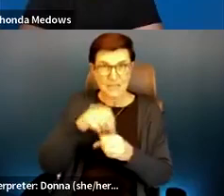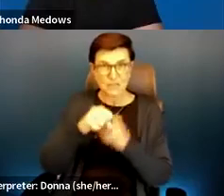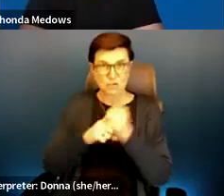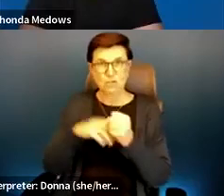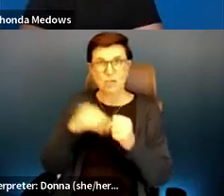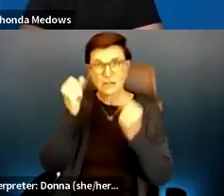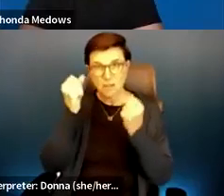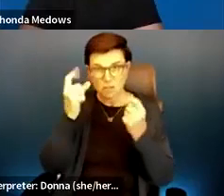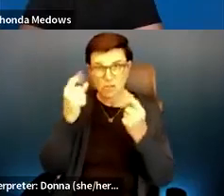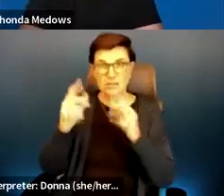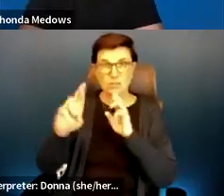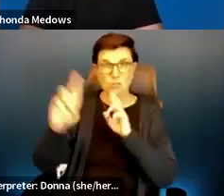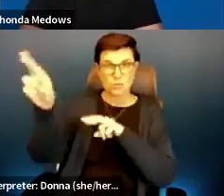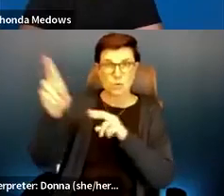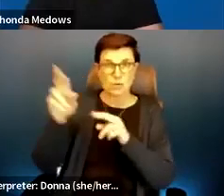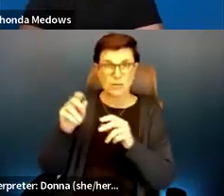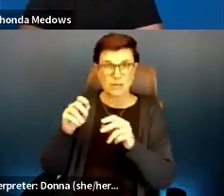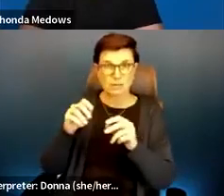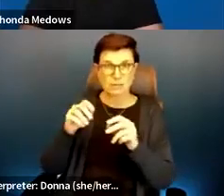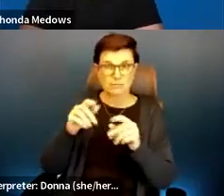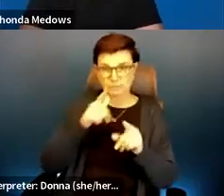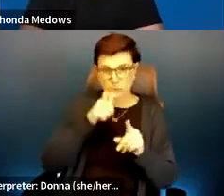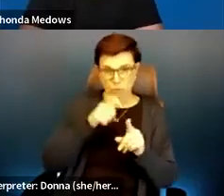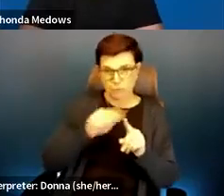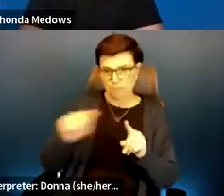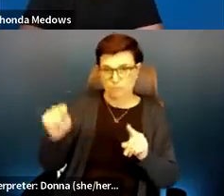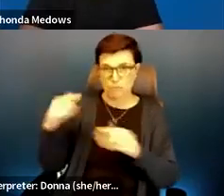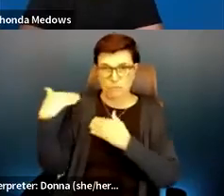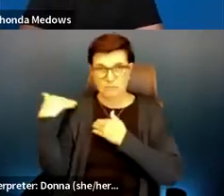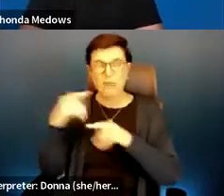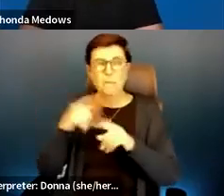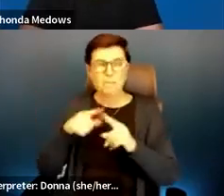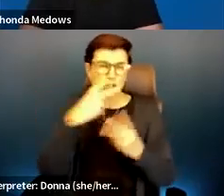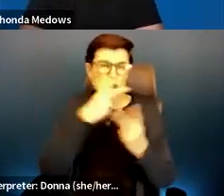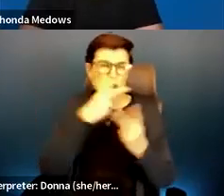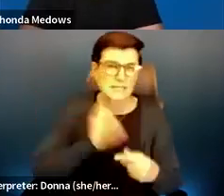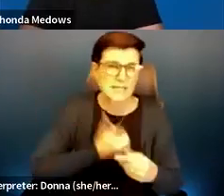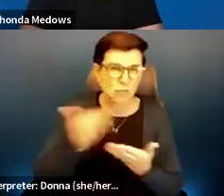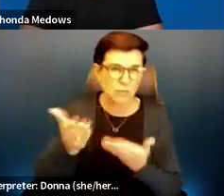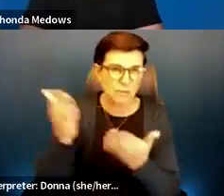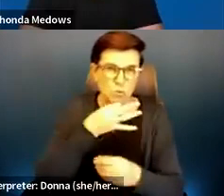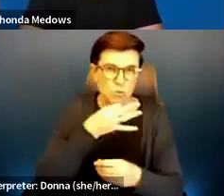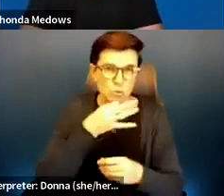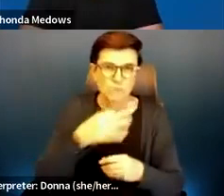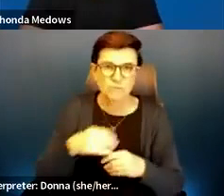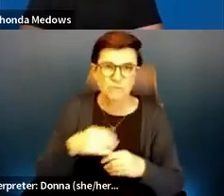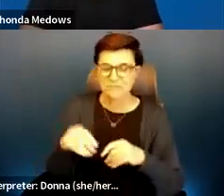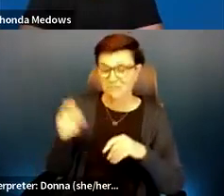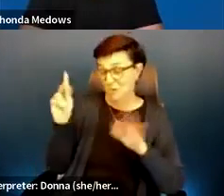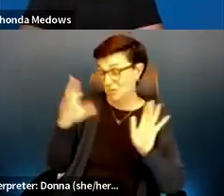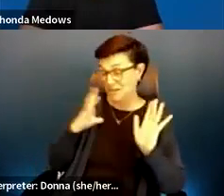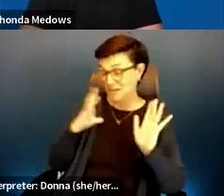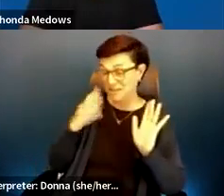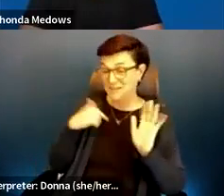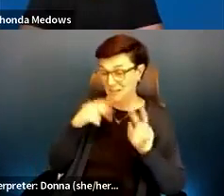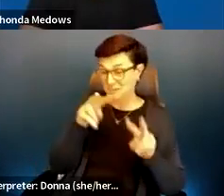But you'll see what we've suggested in the recommendations. We can talk more about that when we look at the recommendations.